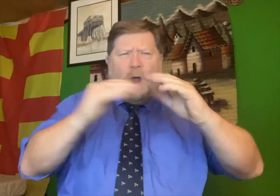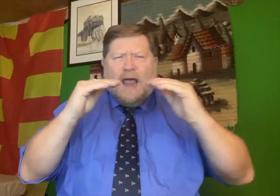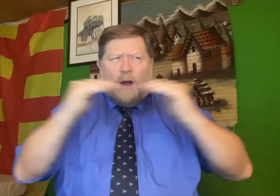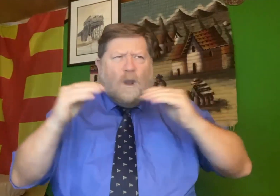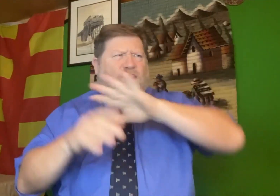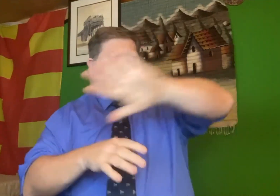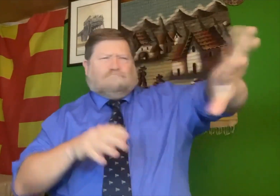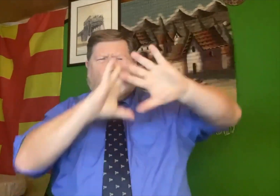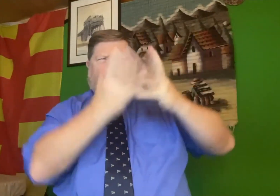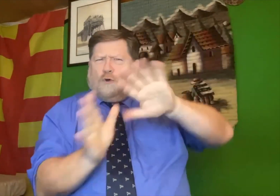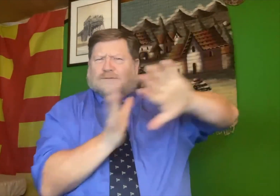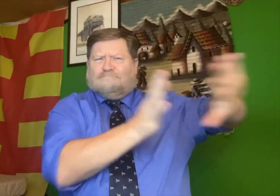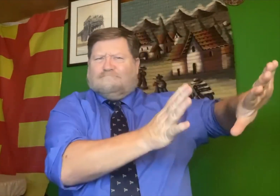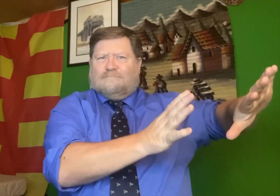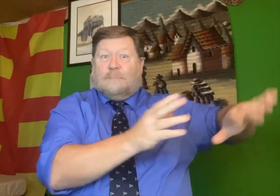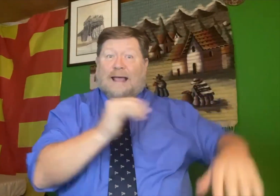and is more equal than the rest of the world.